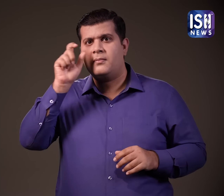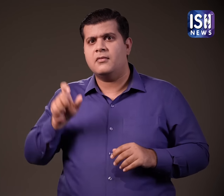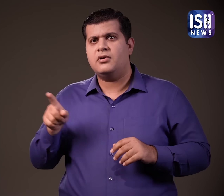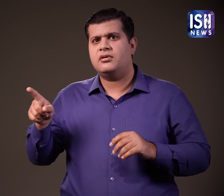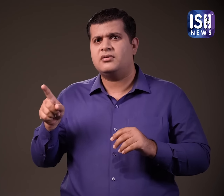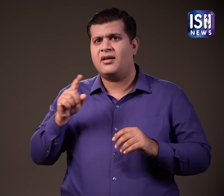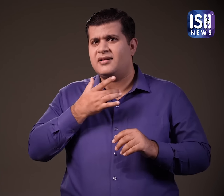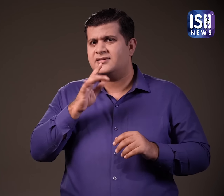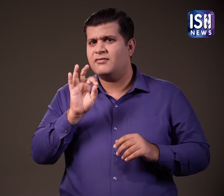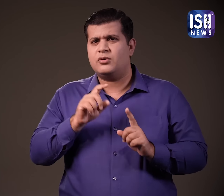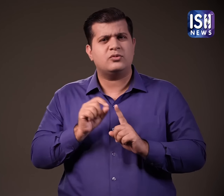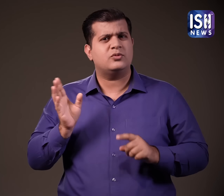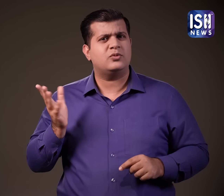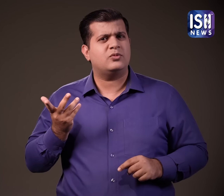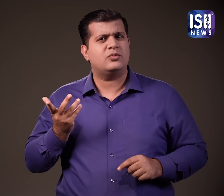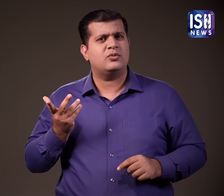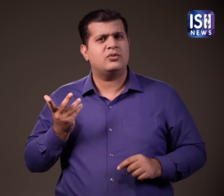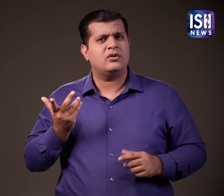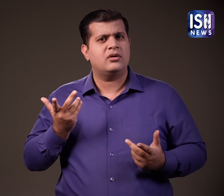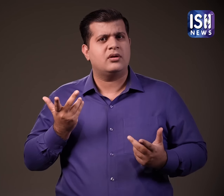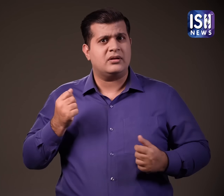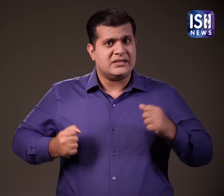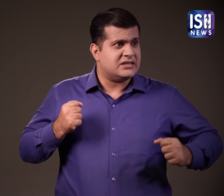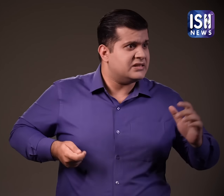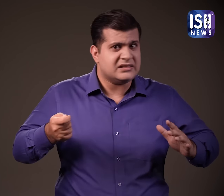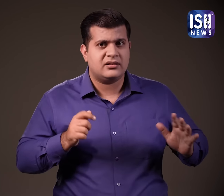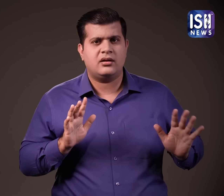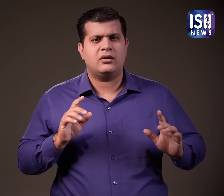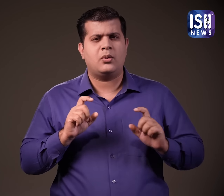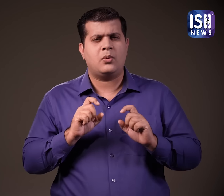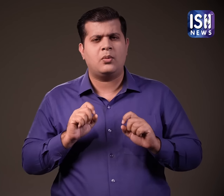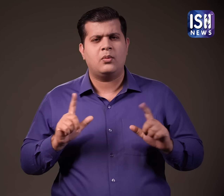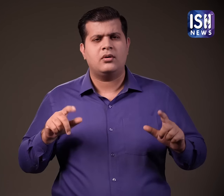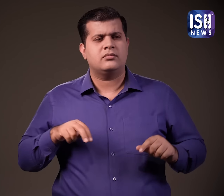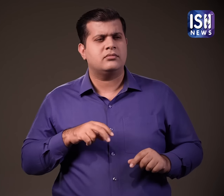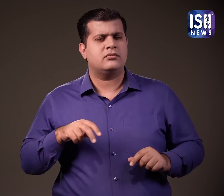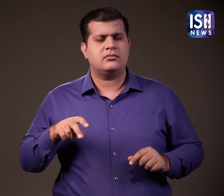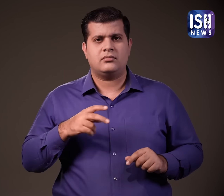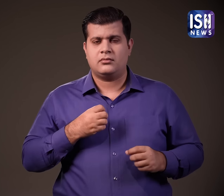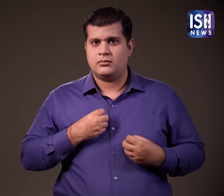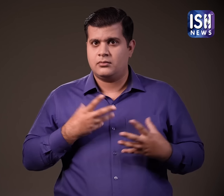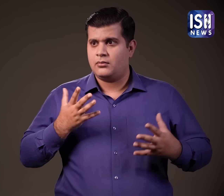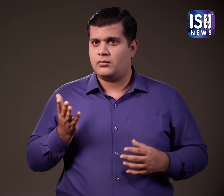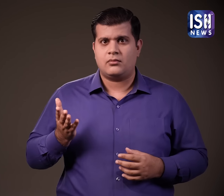Who was the 40 year old man? Shockingly, after stabbing, he did not flee. Instead he calmly walked around.